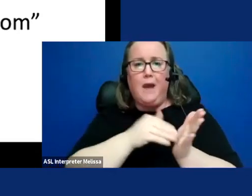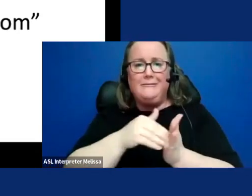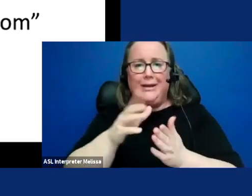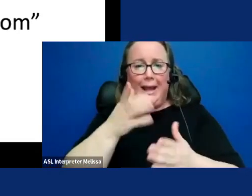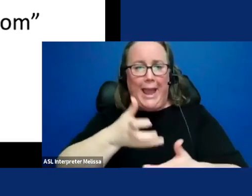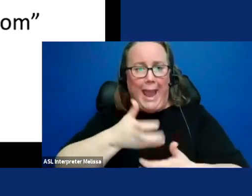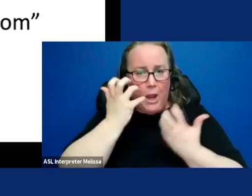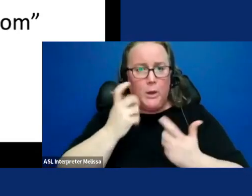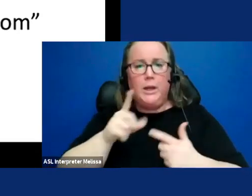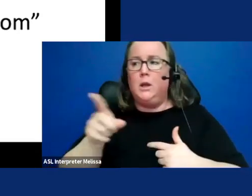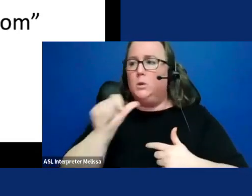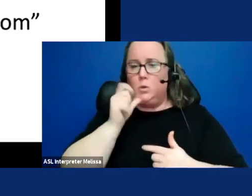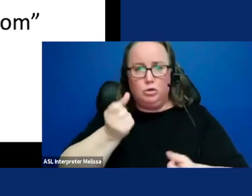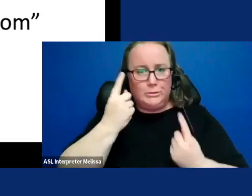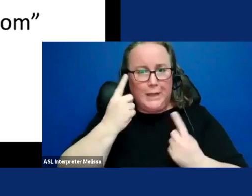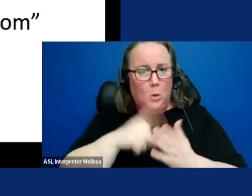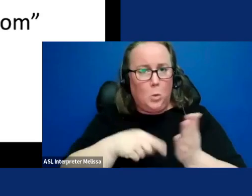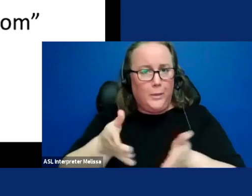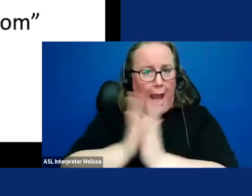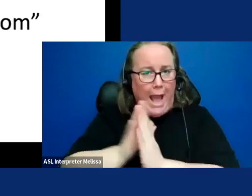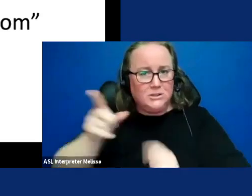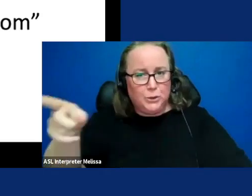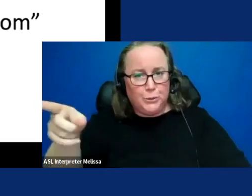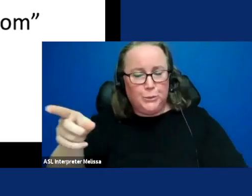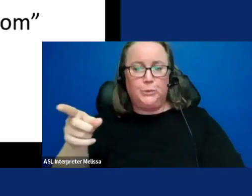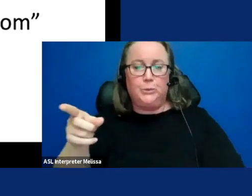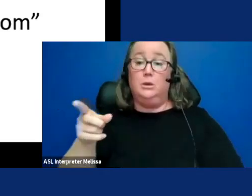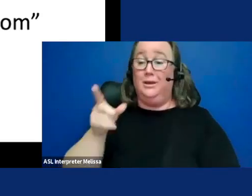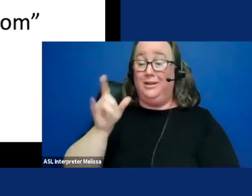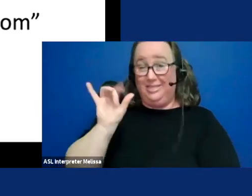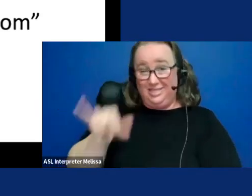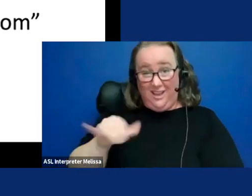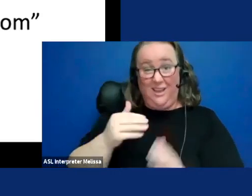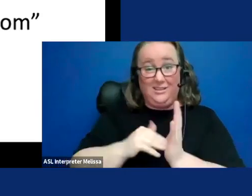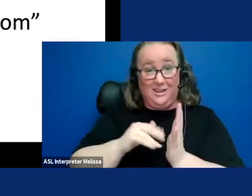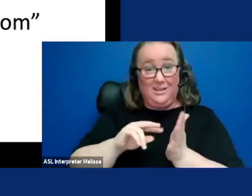don't understand what's being asked of you. And these are coded words for disability.